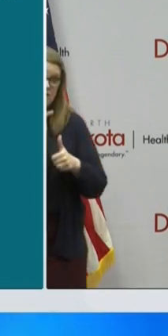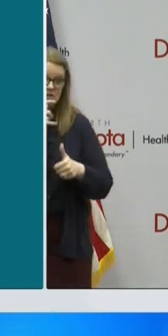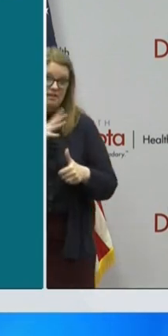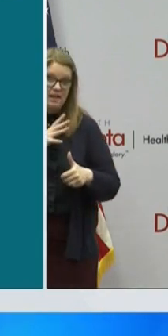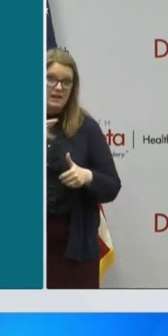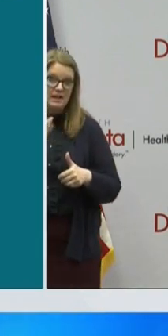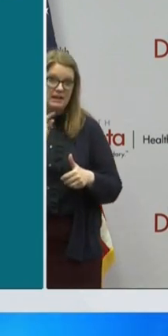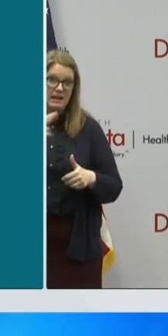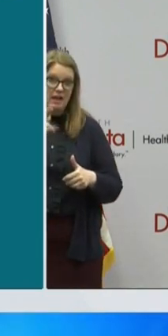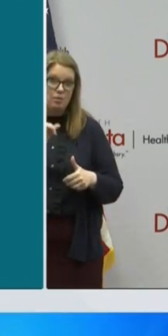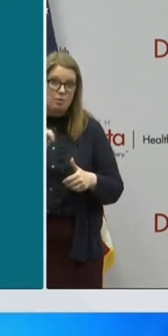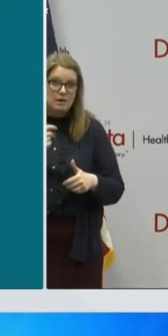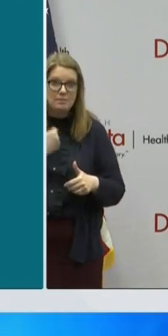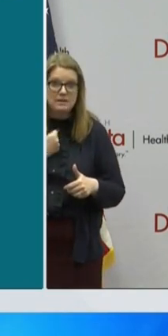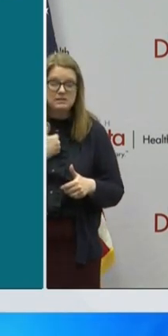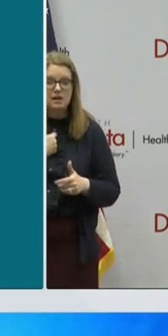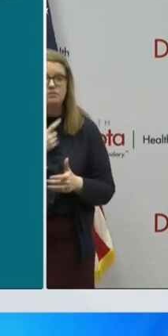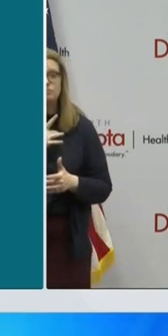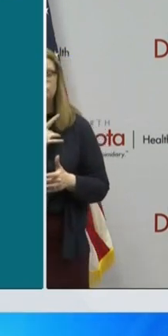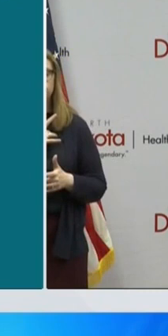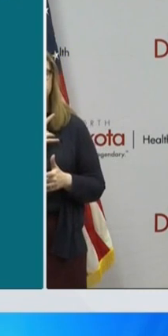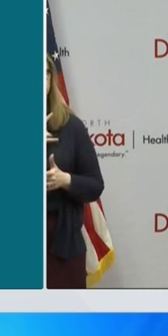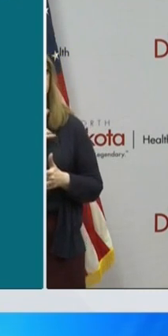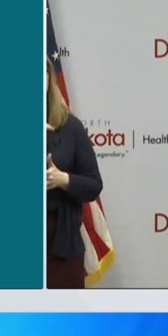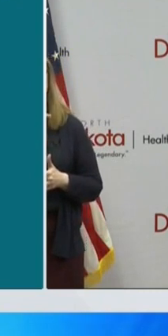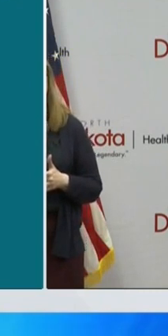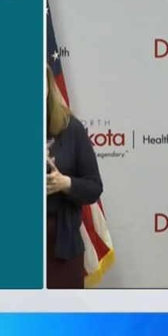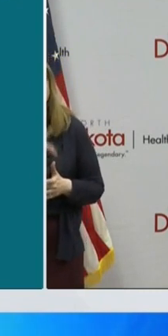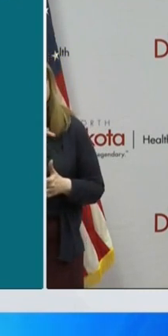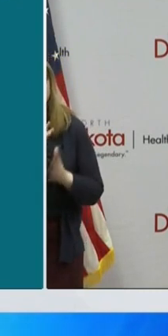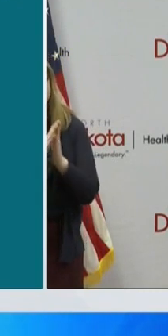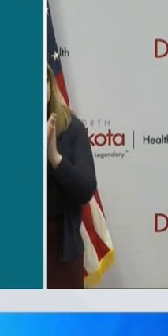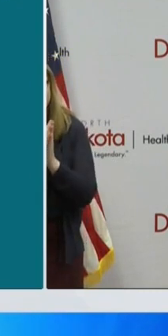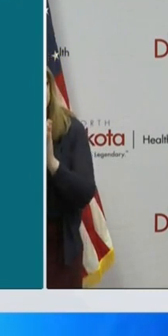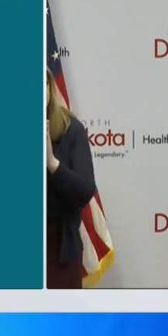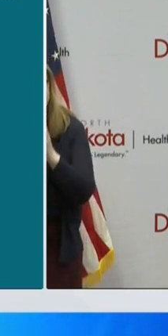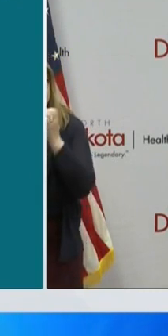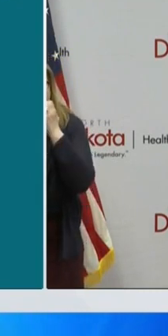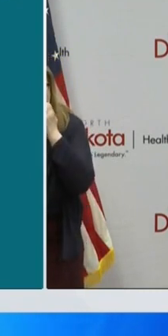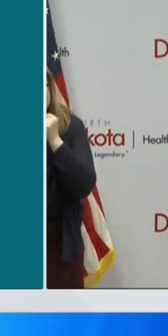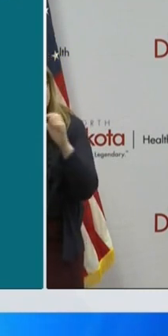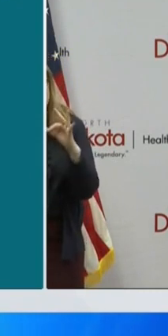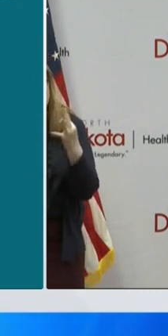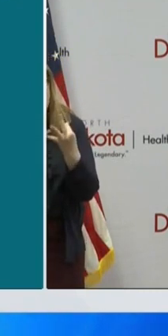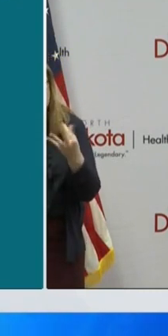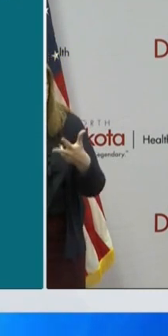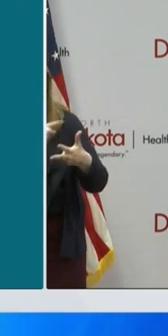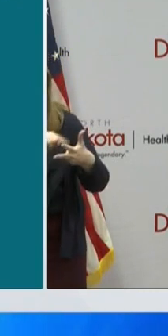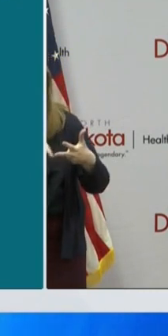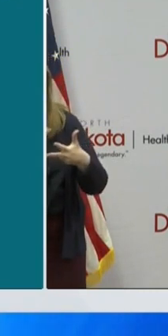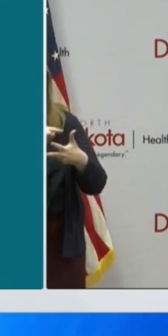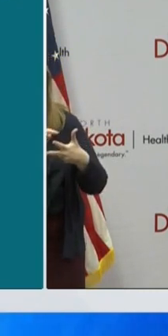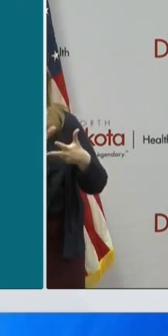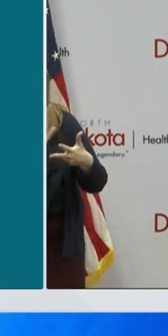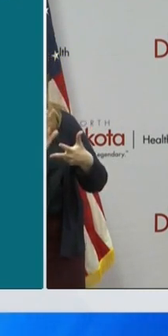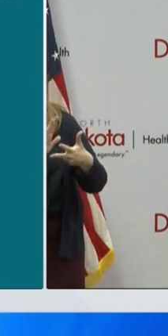ALL THREE WERE FROM KASS COUNTY WITH UNDERLYING HEALTH CONDITIONS. THE FIRST LADY KATHERINE AND